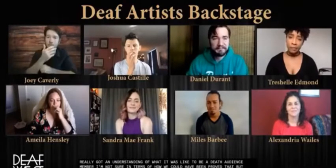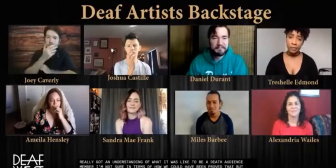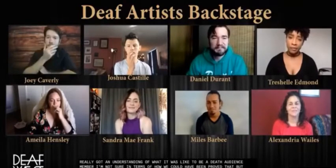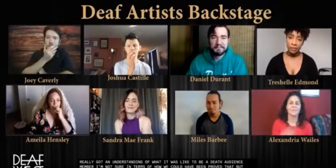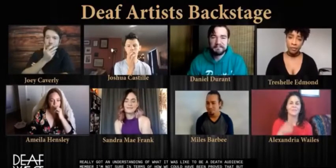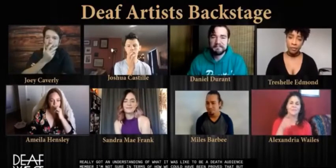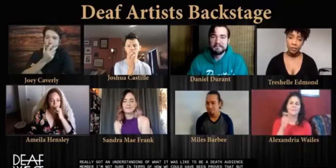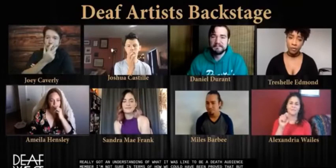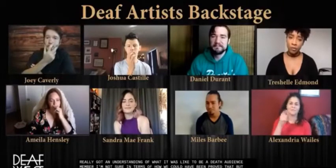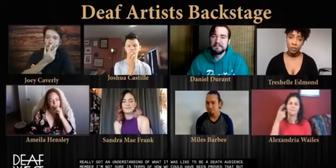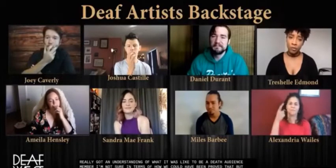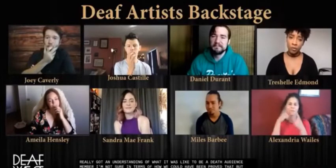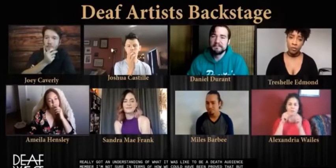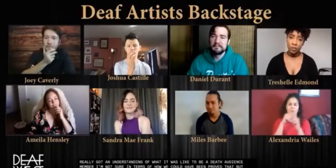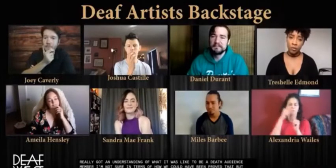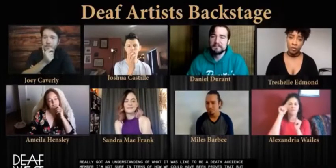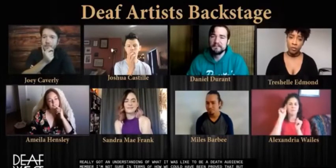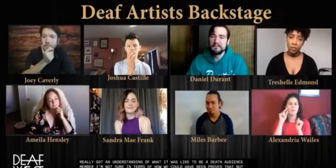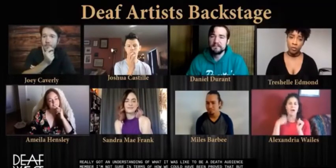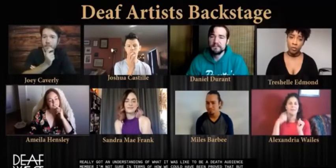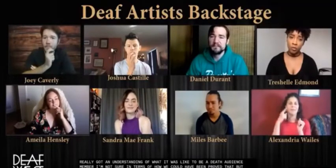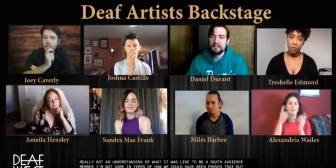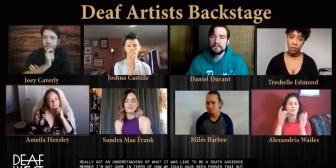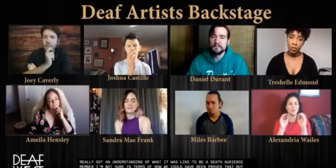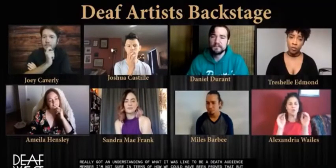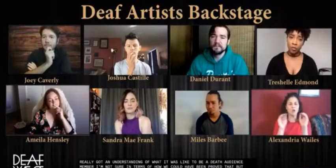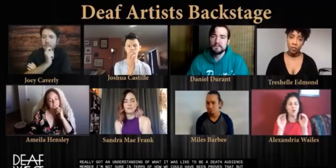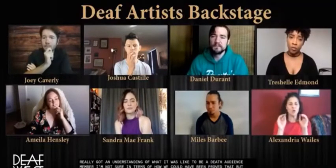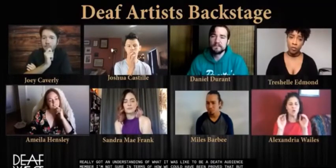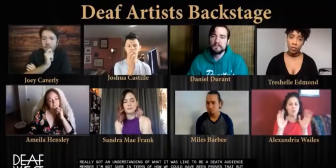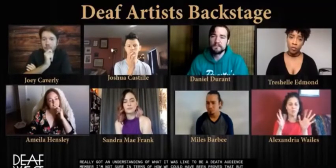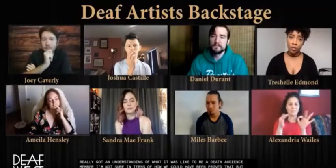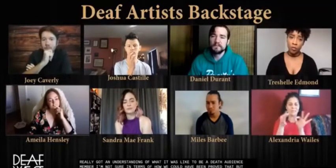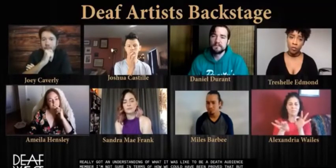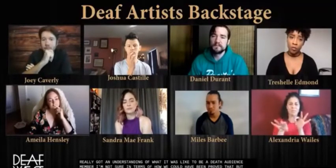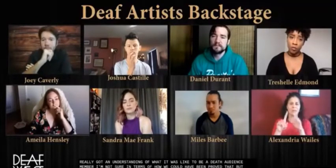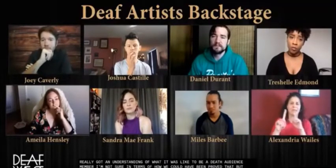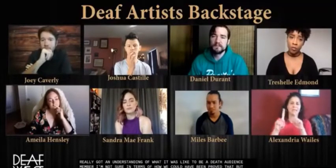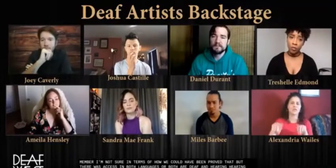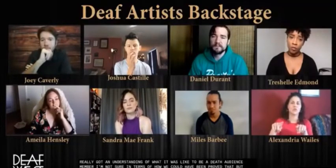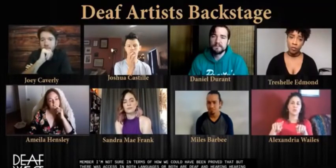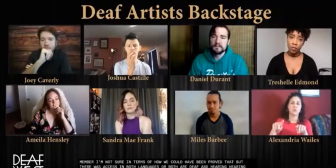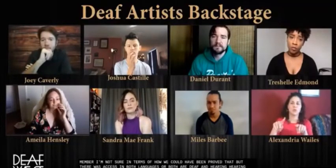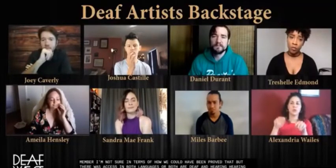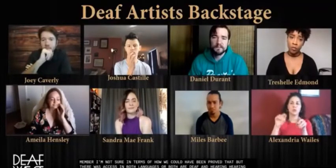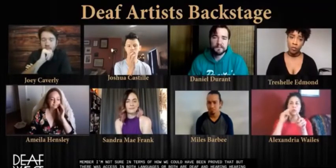Or we could have brought on actors who are already signers, are already fluent in American Sign Language.